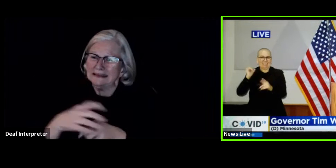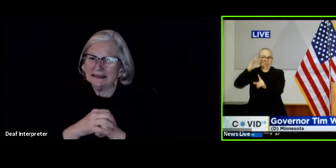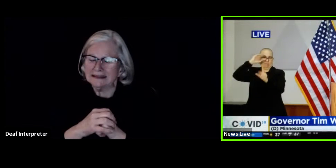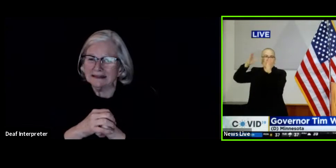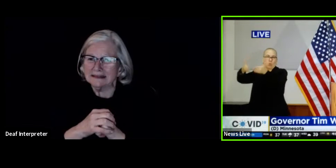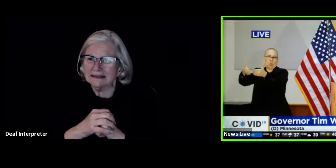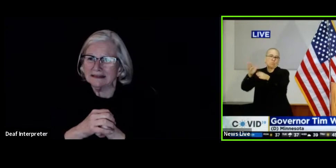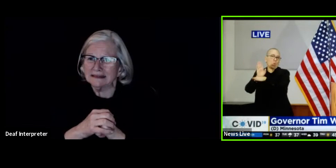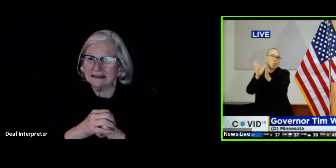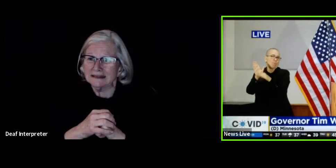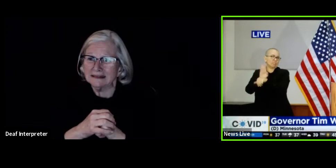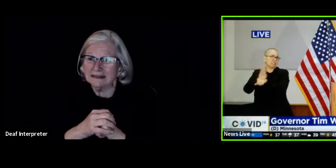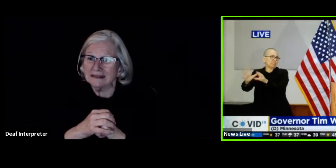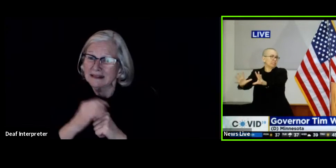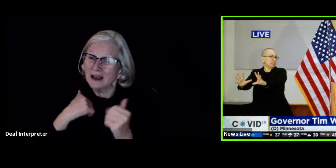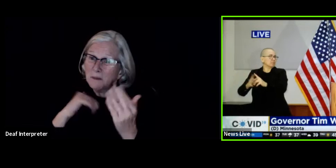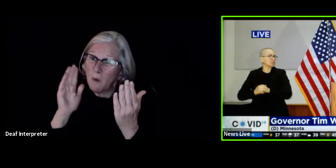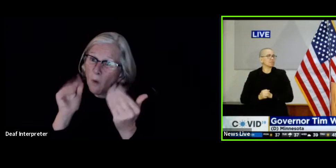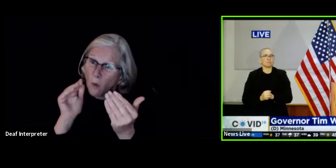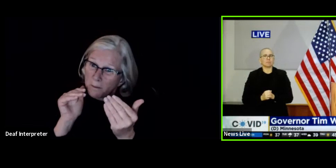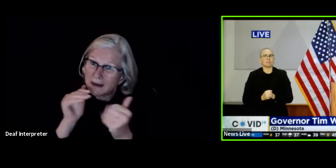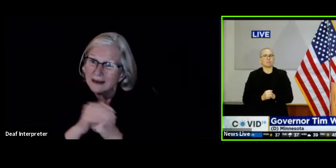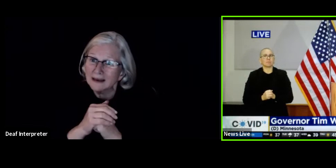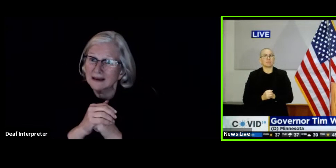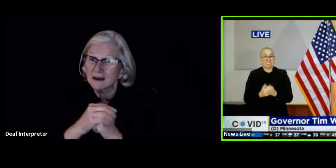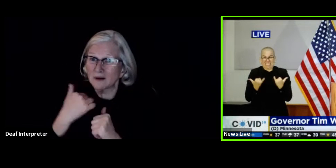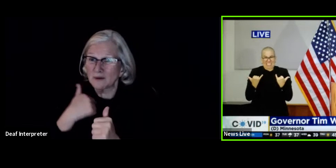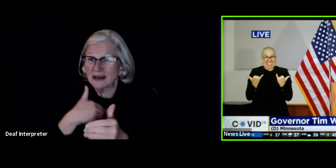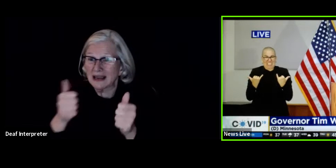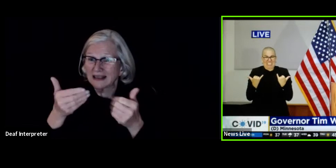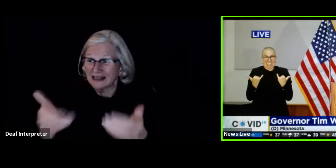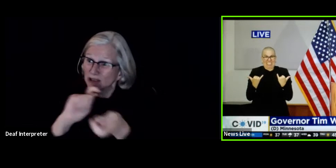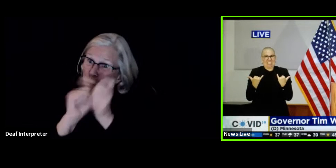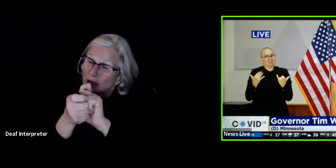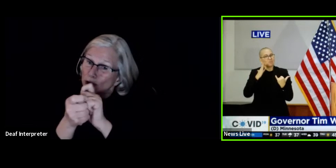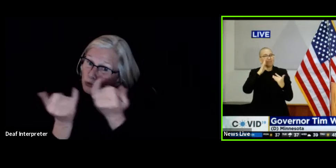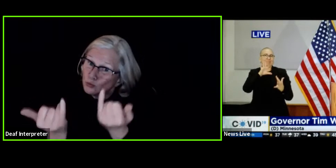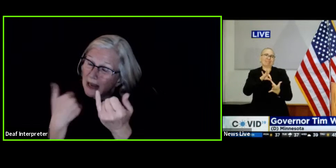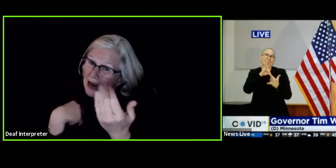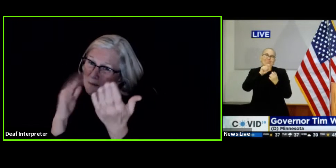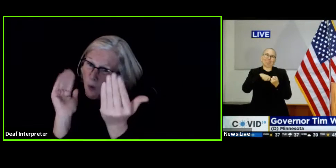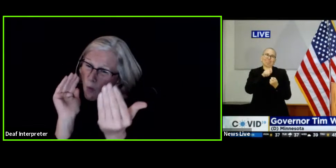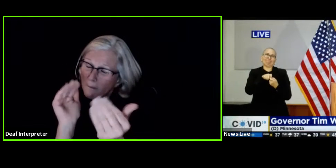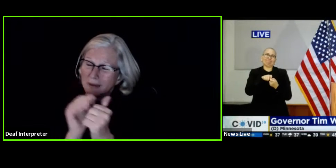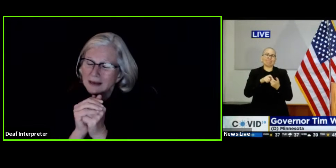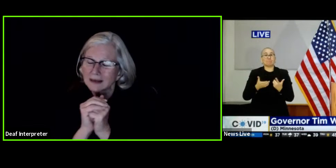AND IF THERE'S A CAPACITY, THAT'S WHY I THINK THE